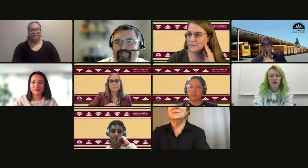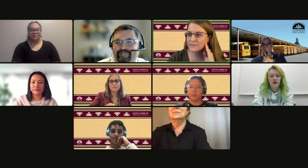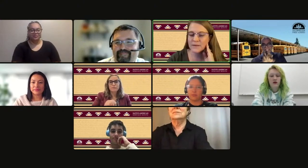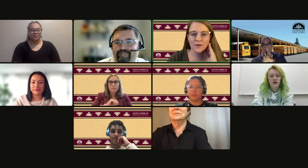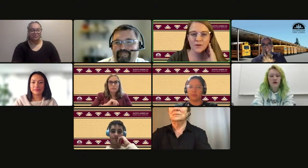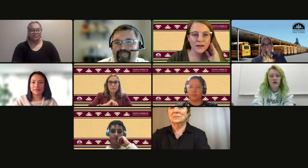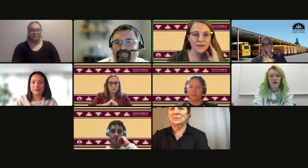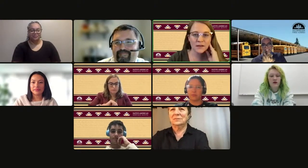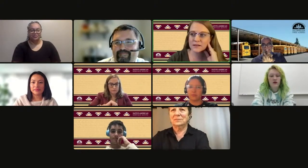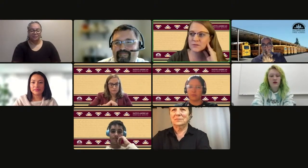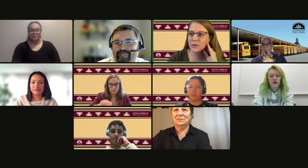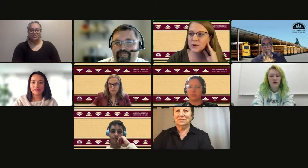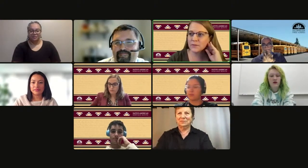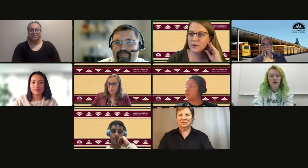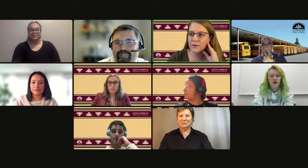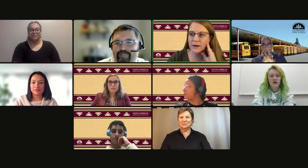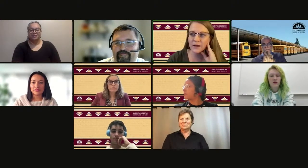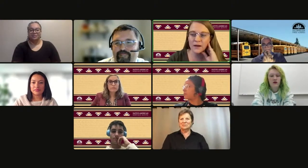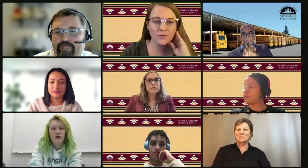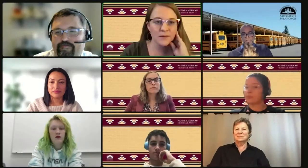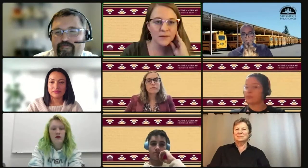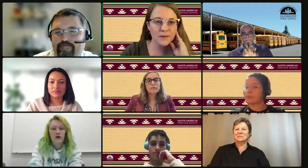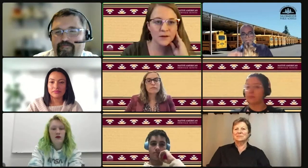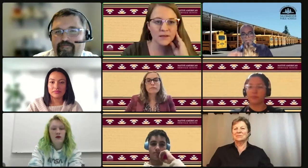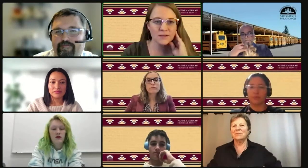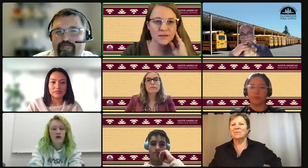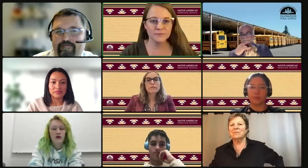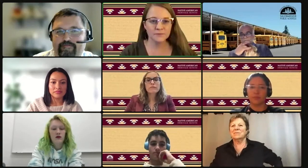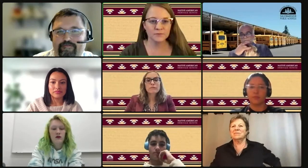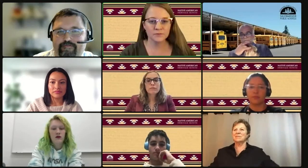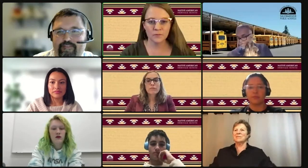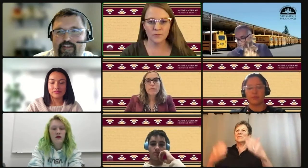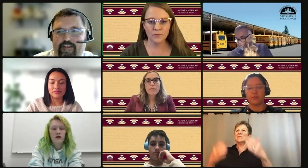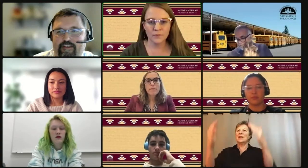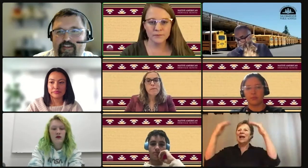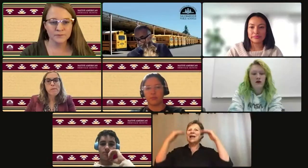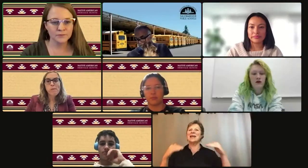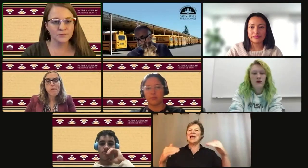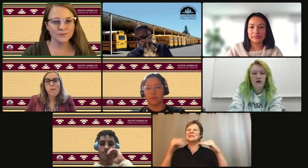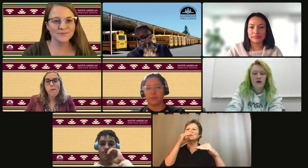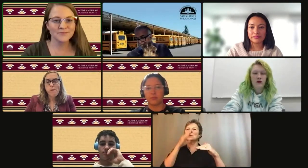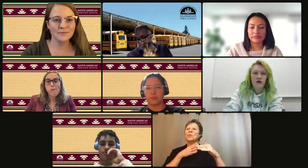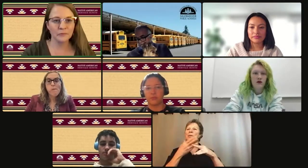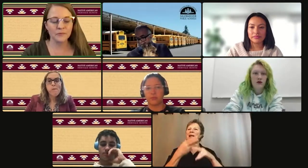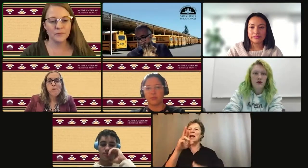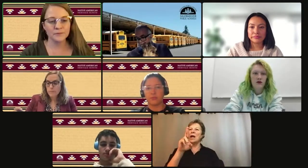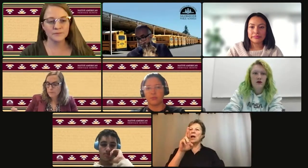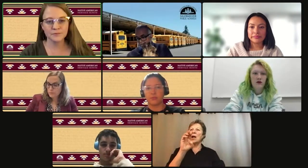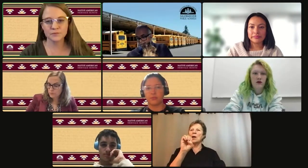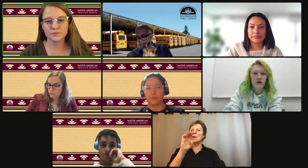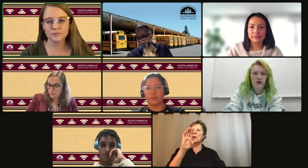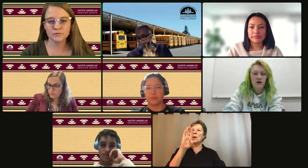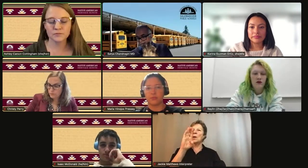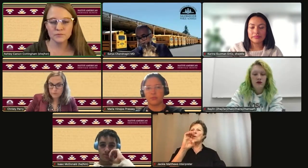THANK YOU FOR YOUR TIME.